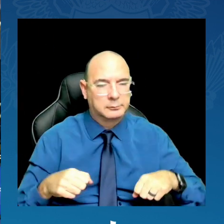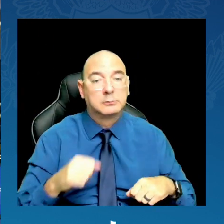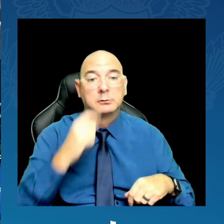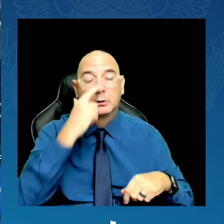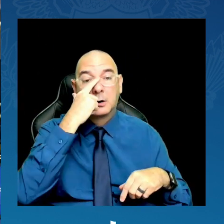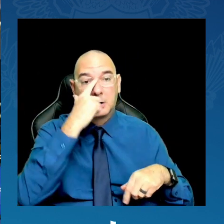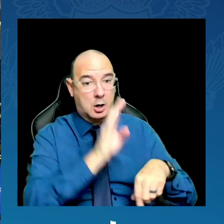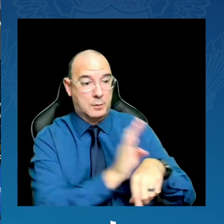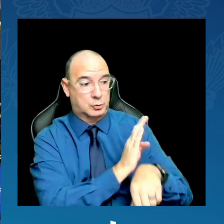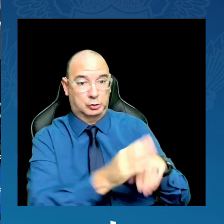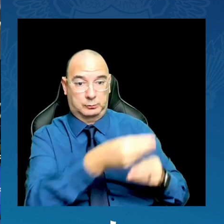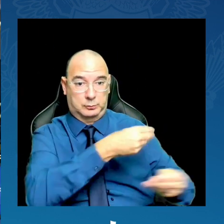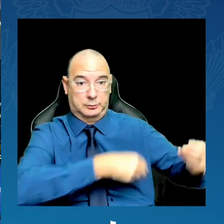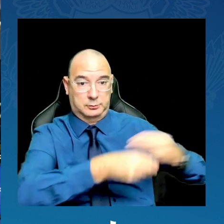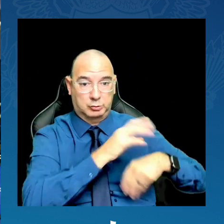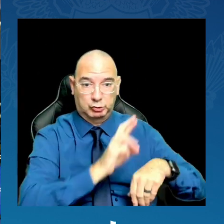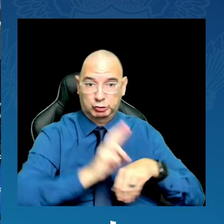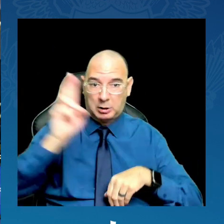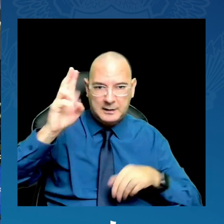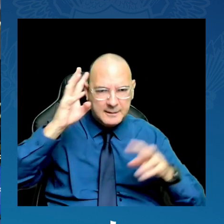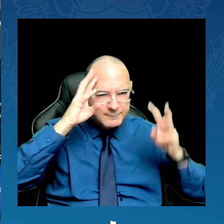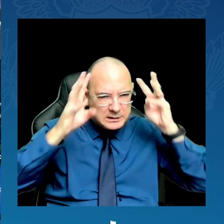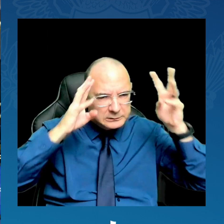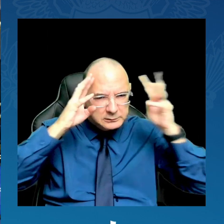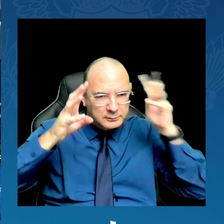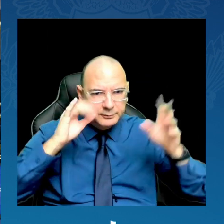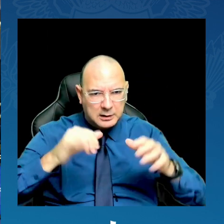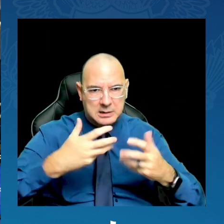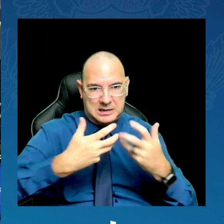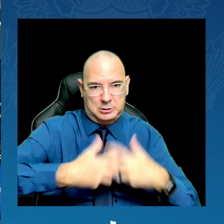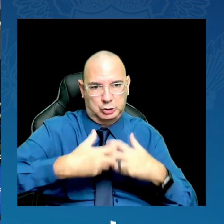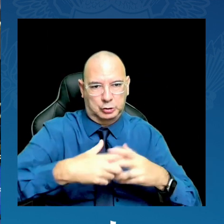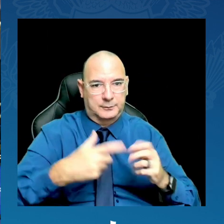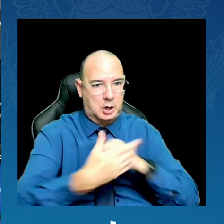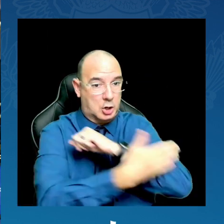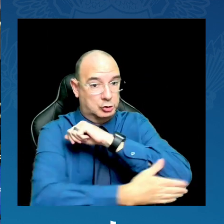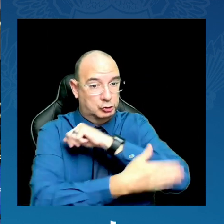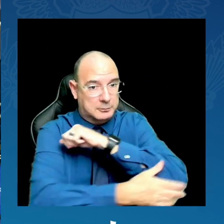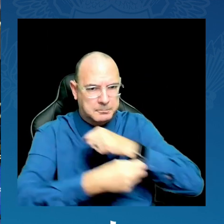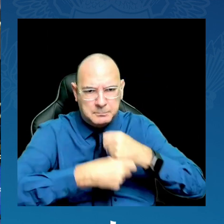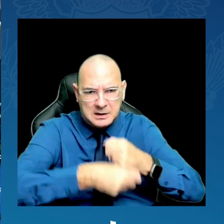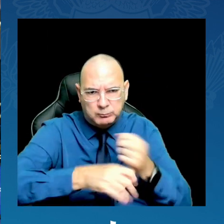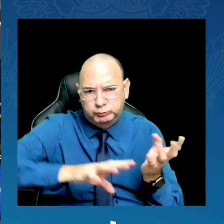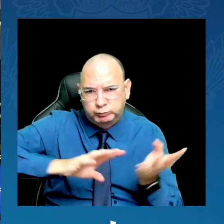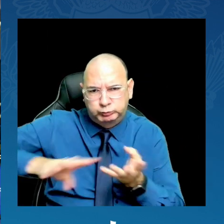generating billions of dollars of annual economic activity and employing hundreds of thousands of workers.